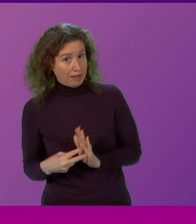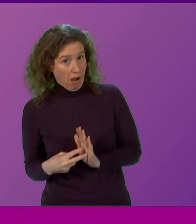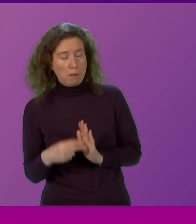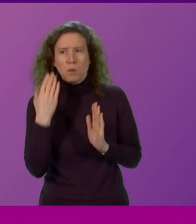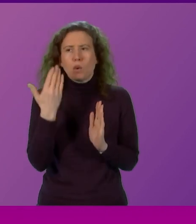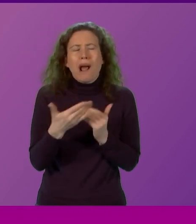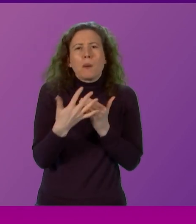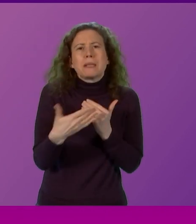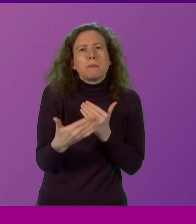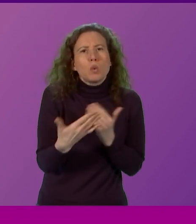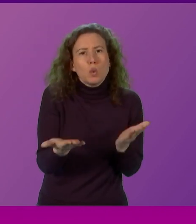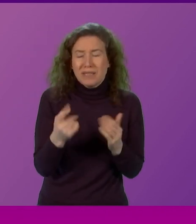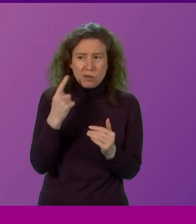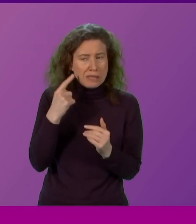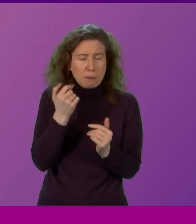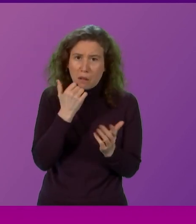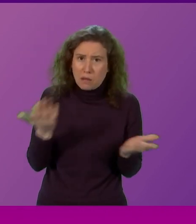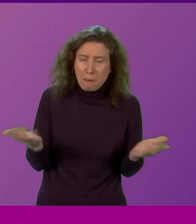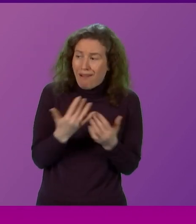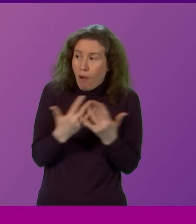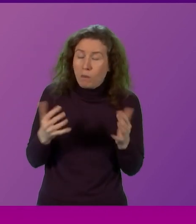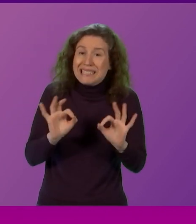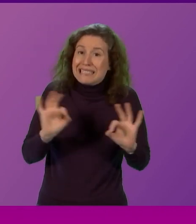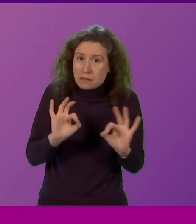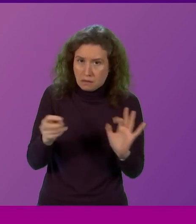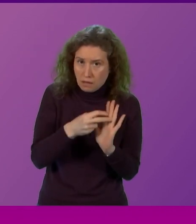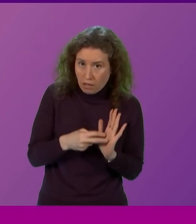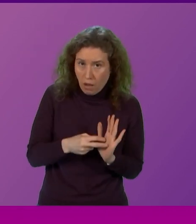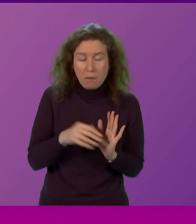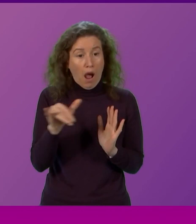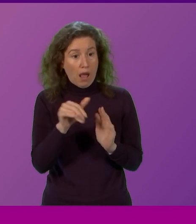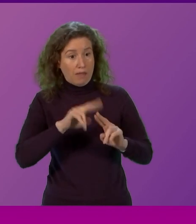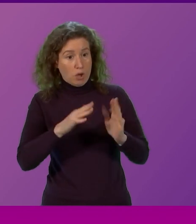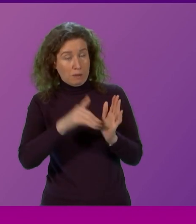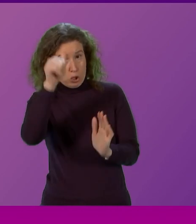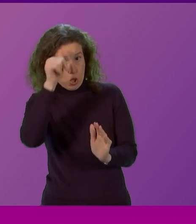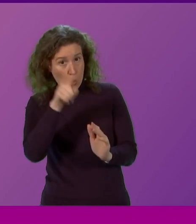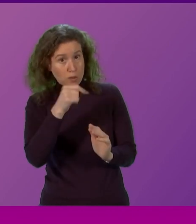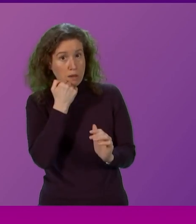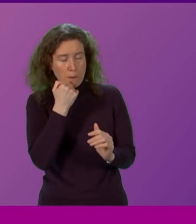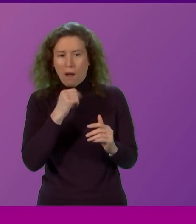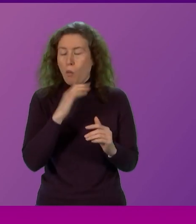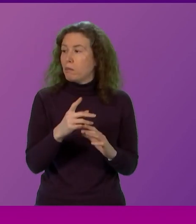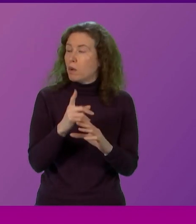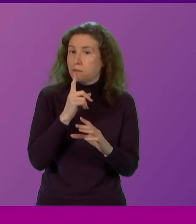It is a very simple number. Either the First Minister knows it but is refusing to tell members in the chamber, or